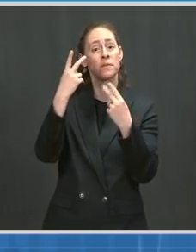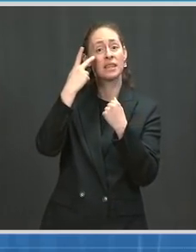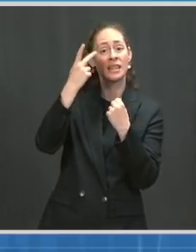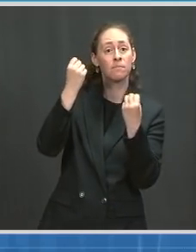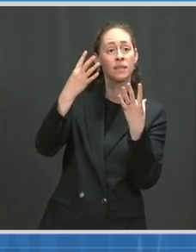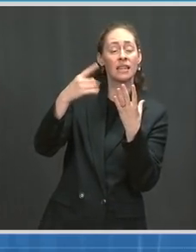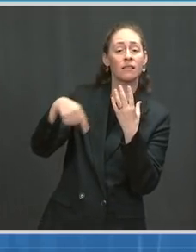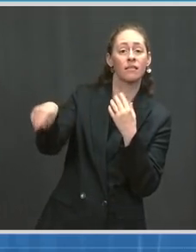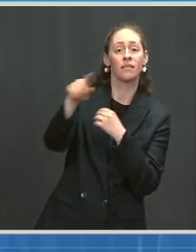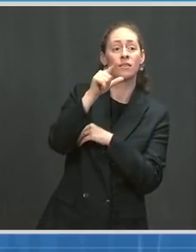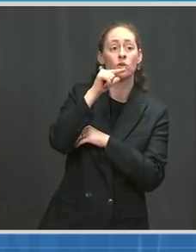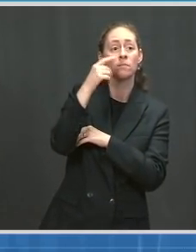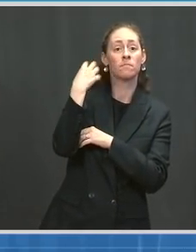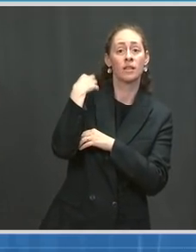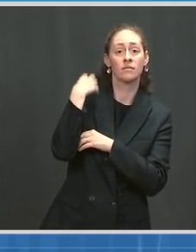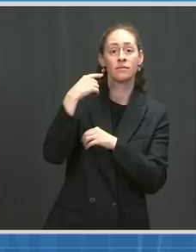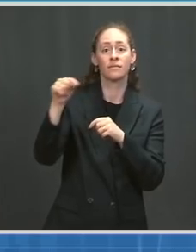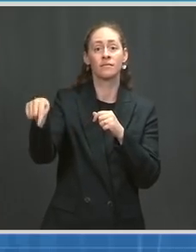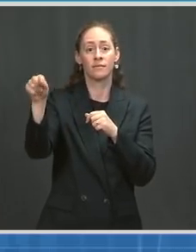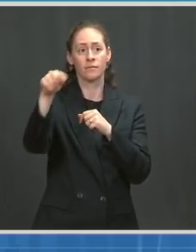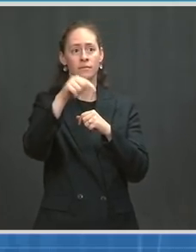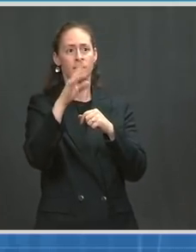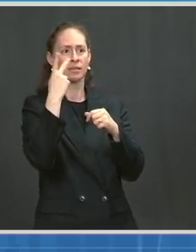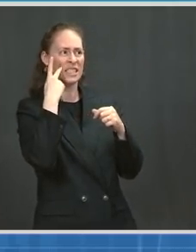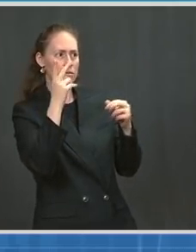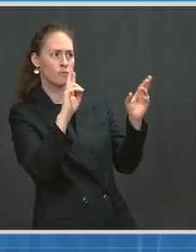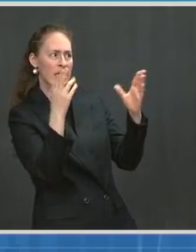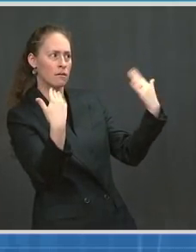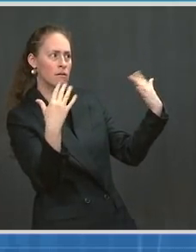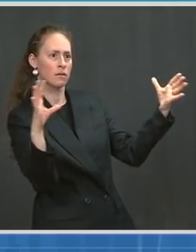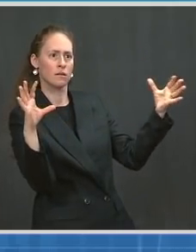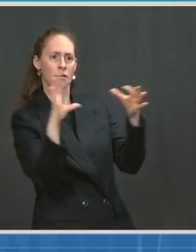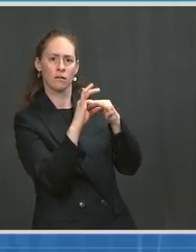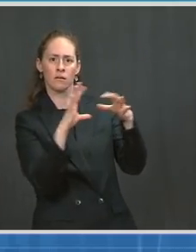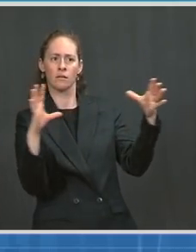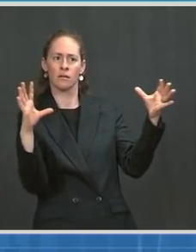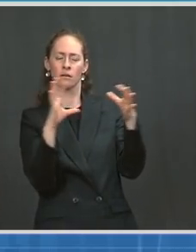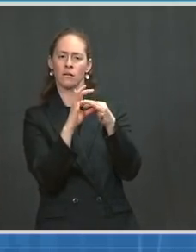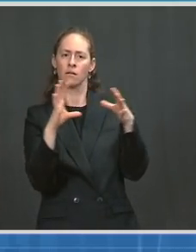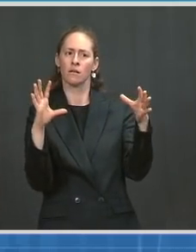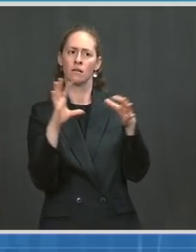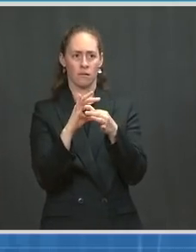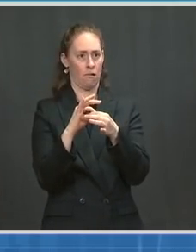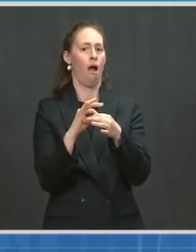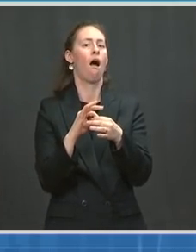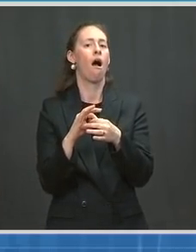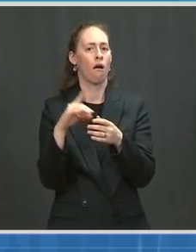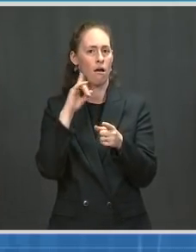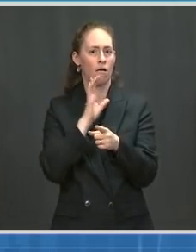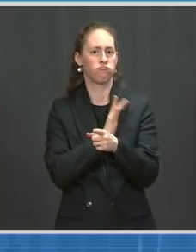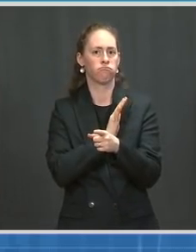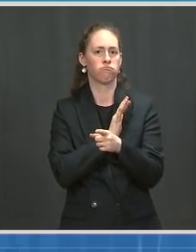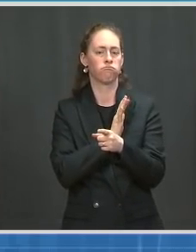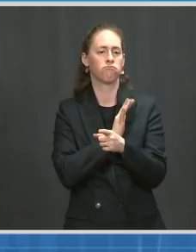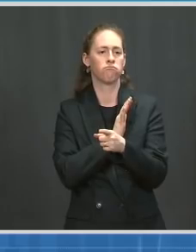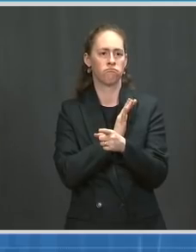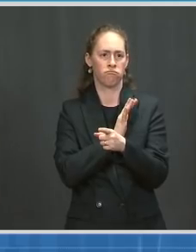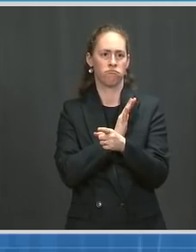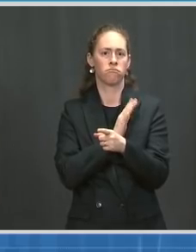and we think it's fairly commonplace. I'm not sure we have any data on this, but -- but it's a great thing for an employer to do and if you're an employer out there,